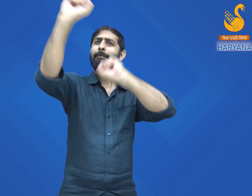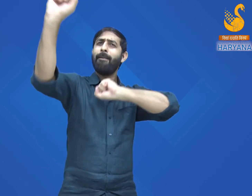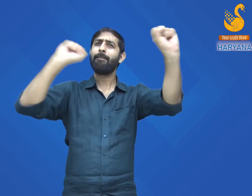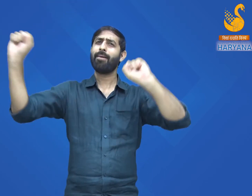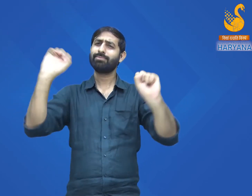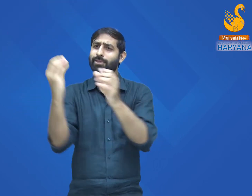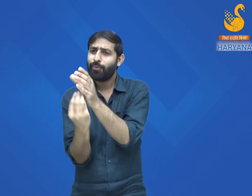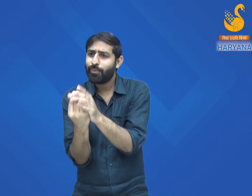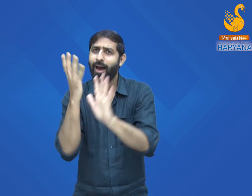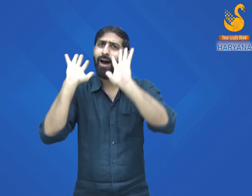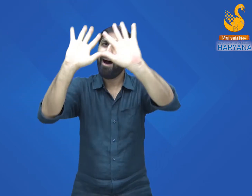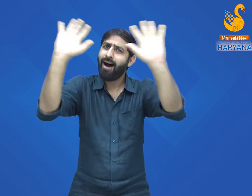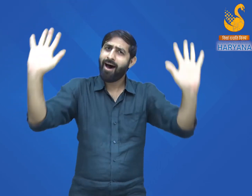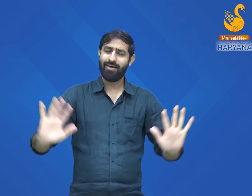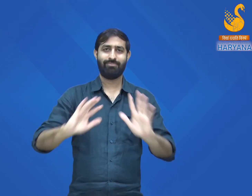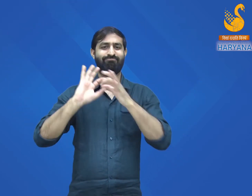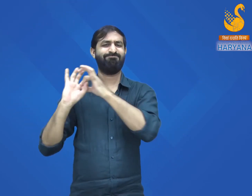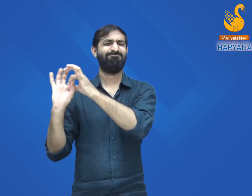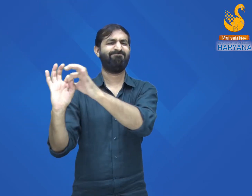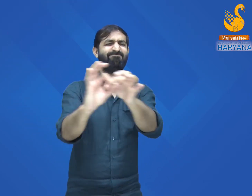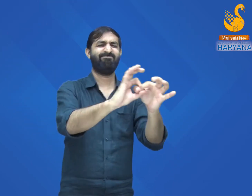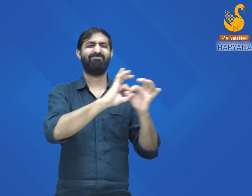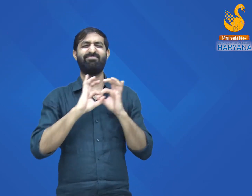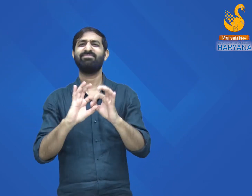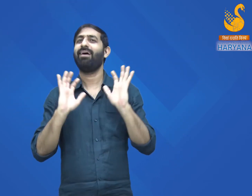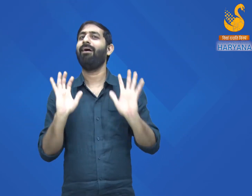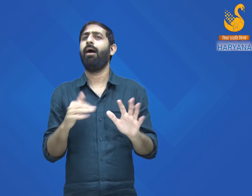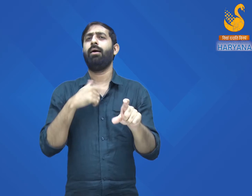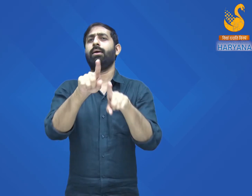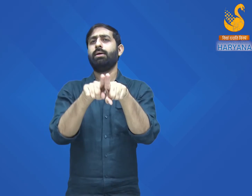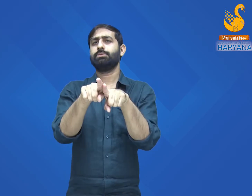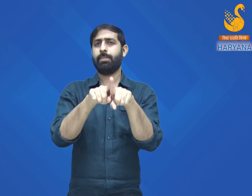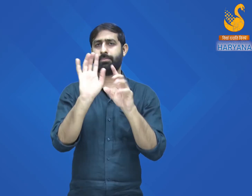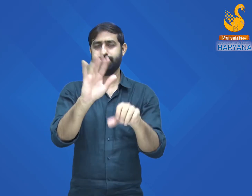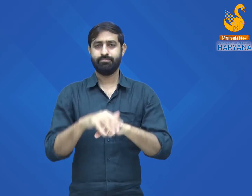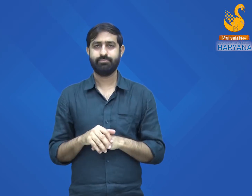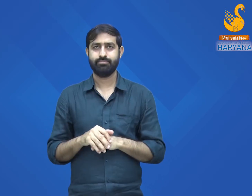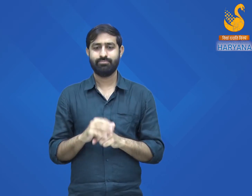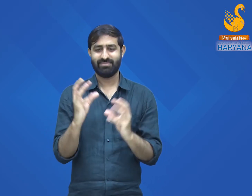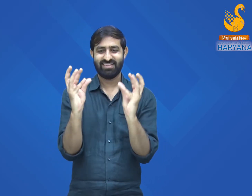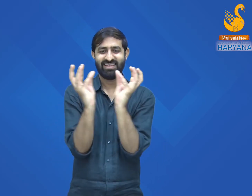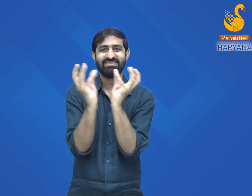We are open to respecting and maintaining various languages. So there is a beautiful illustration